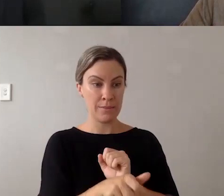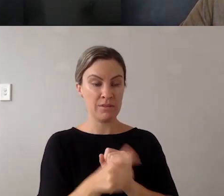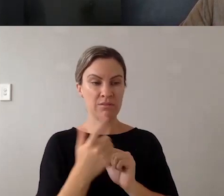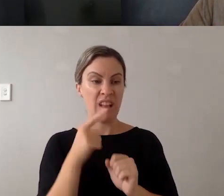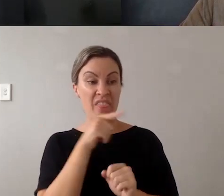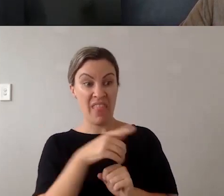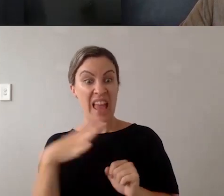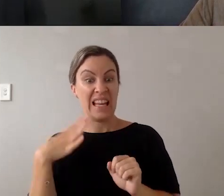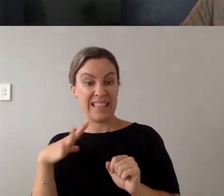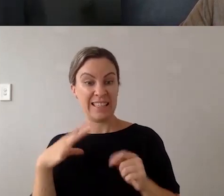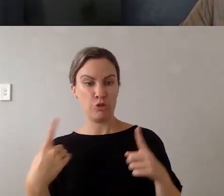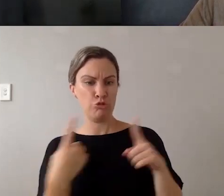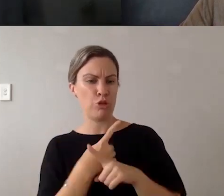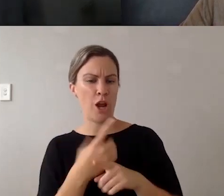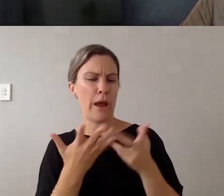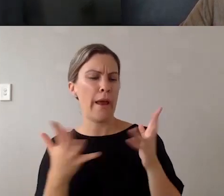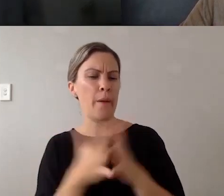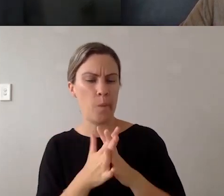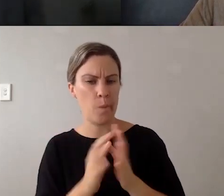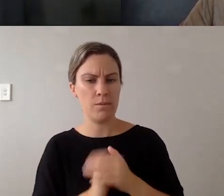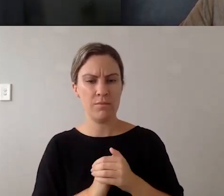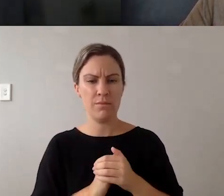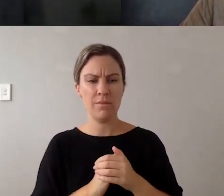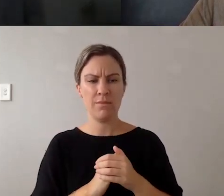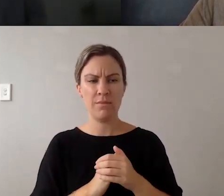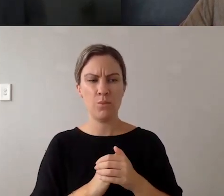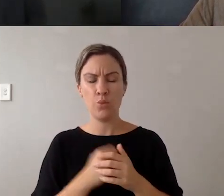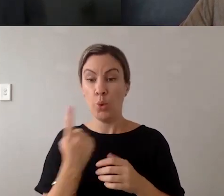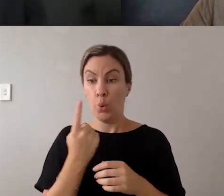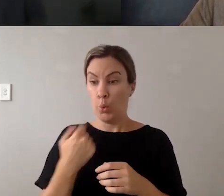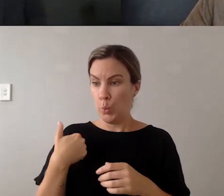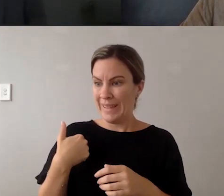supported? How have their needs changed?" "And what are the new sets